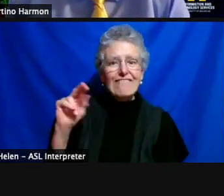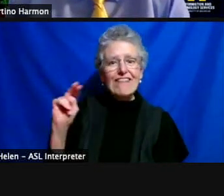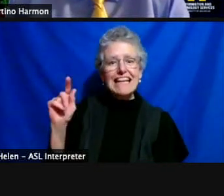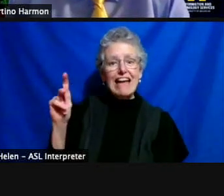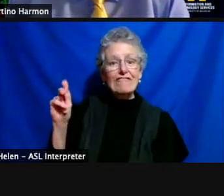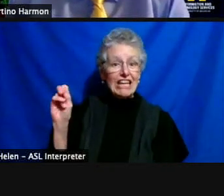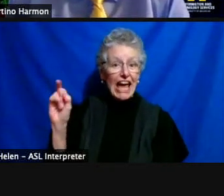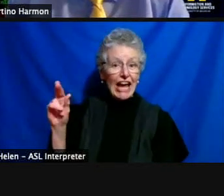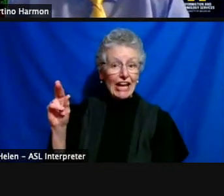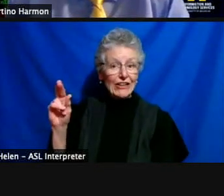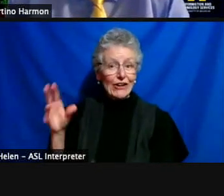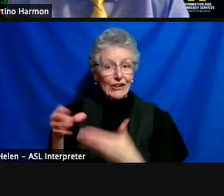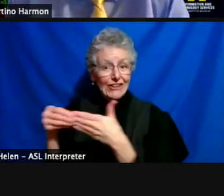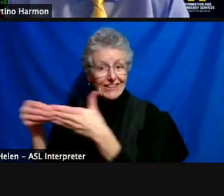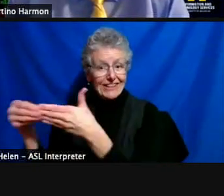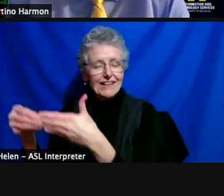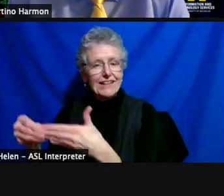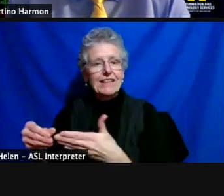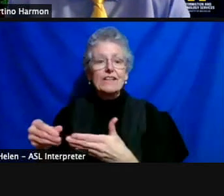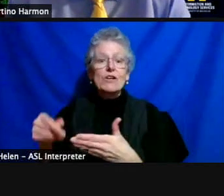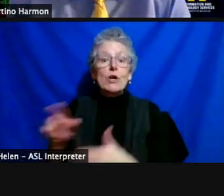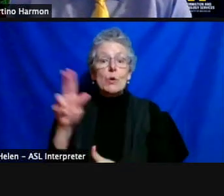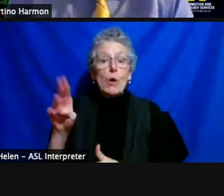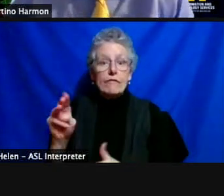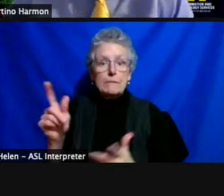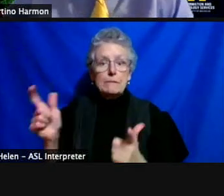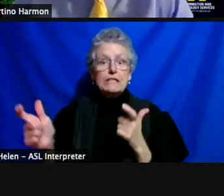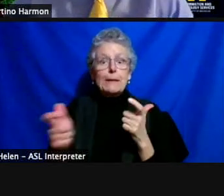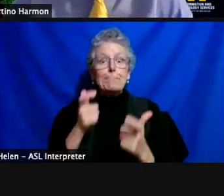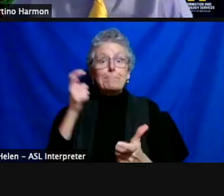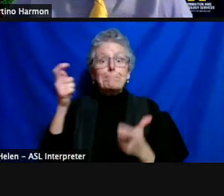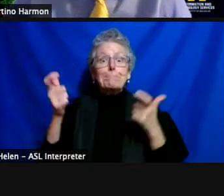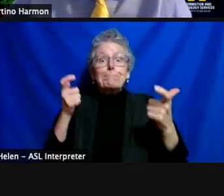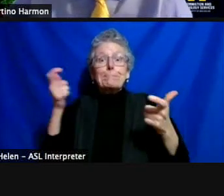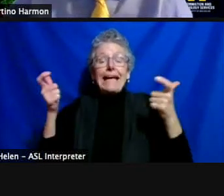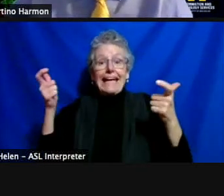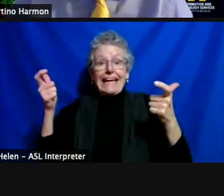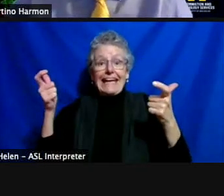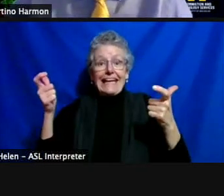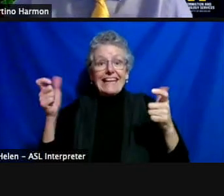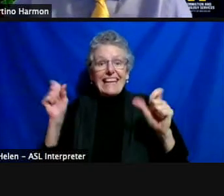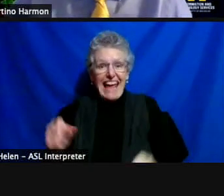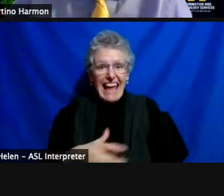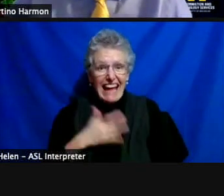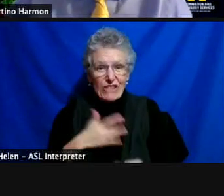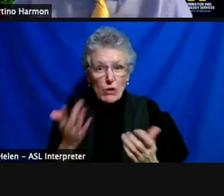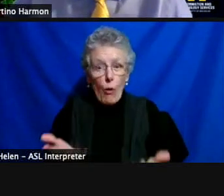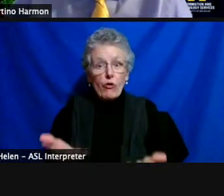there's a bigness to the campus, and I think it can feel overwhelming even in normal times.